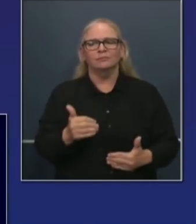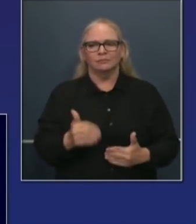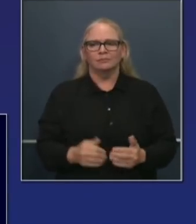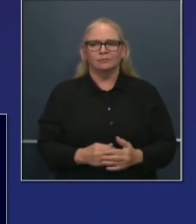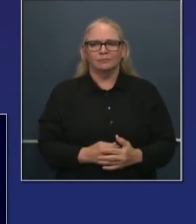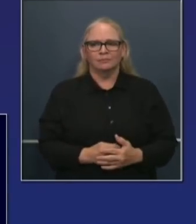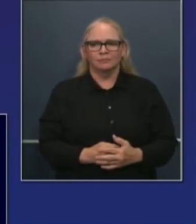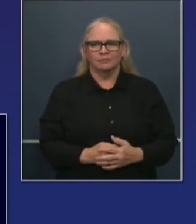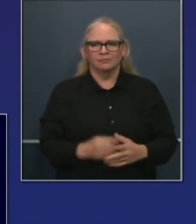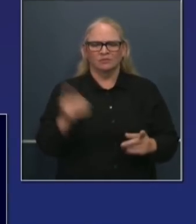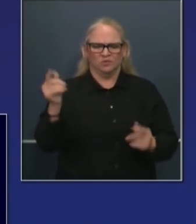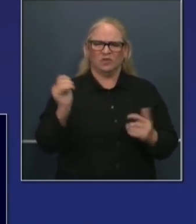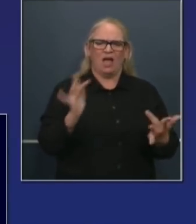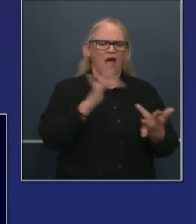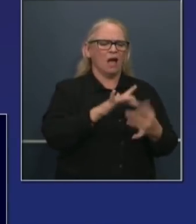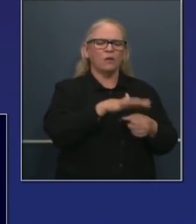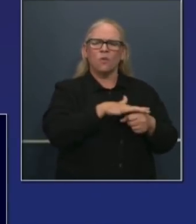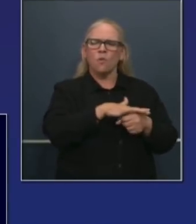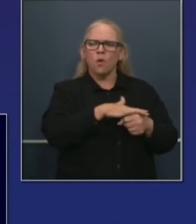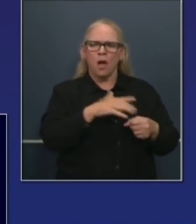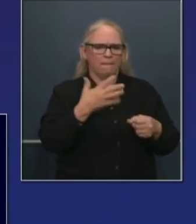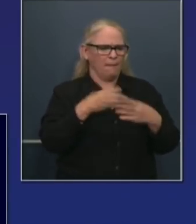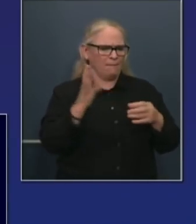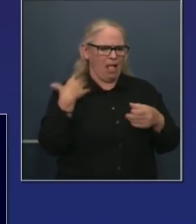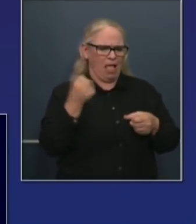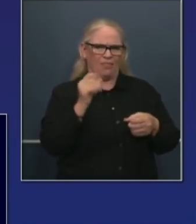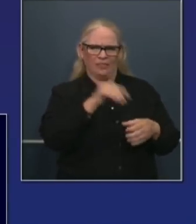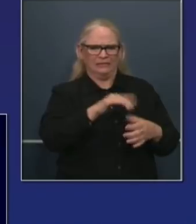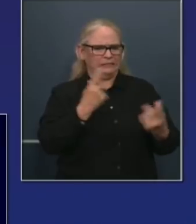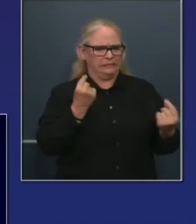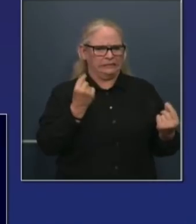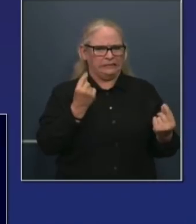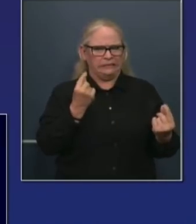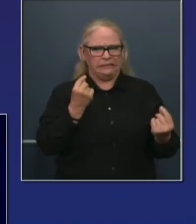ALSO WORKING WITH THE LEGISLATURE ON THIS AND THERE'S